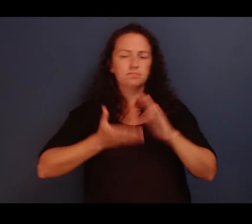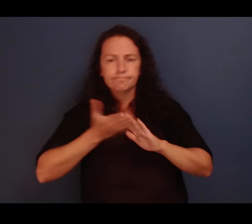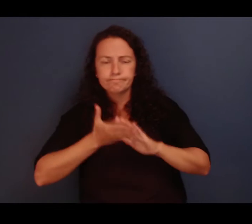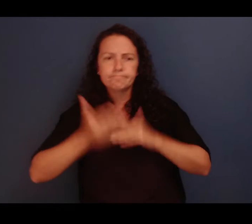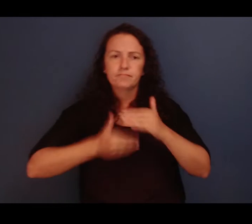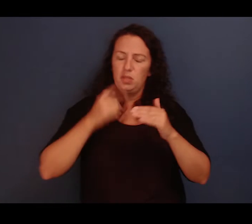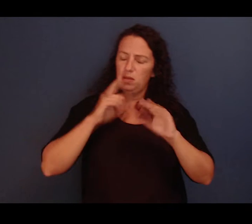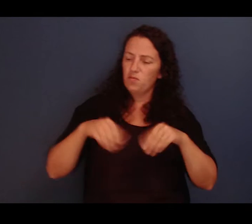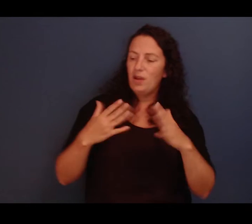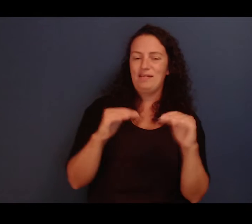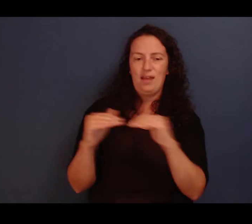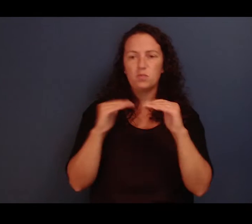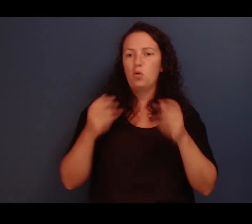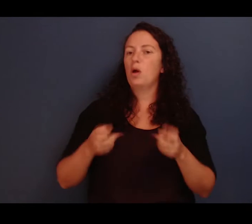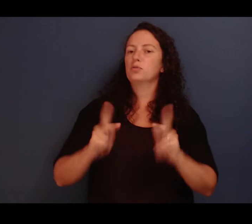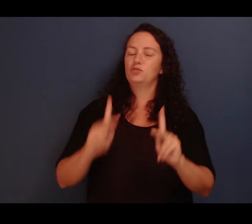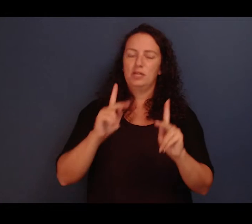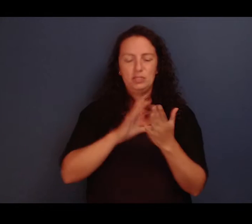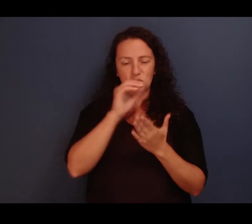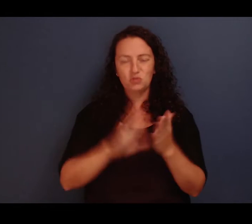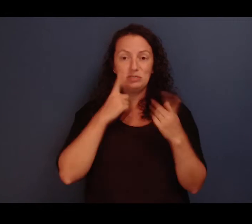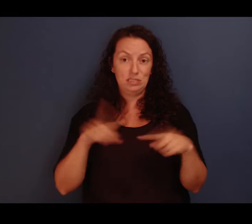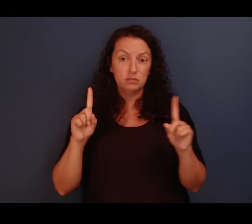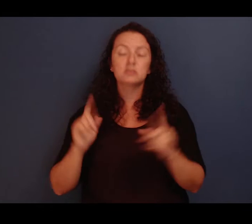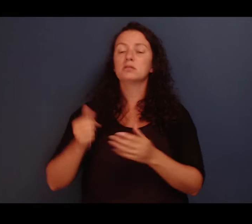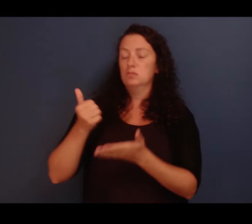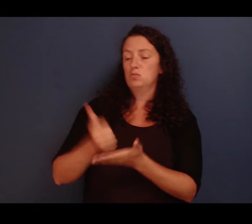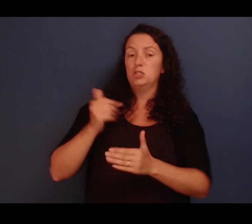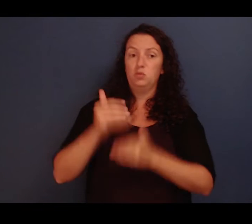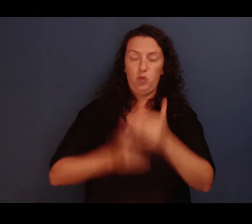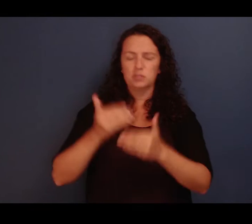opportunity and equitable student success. The accreditation process assesses our student